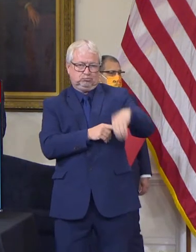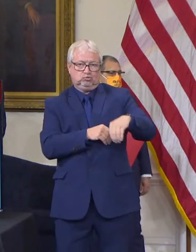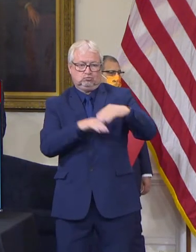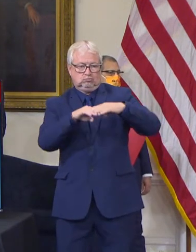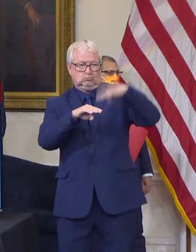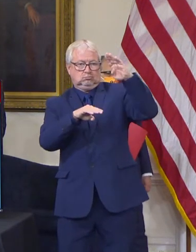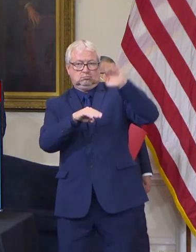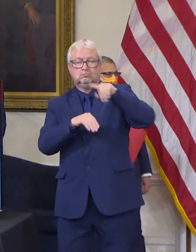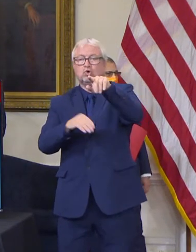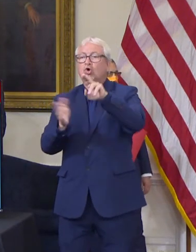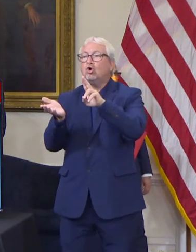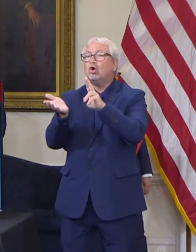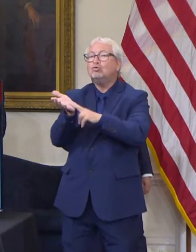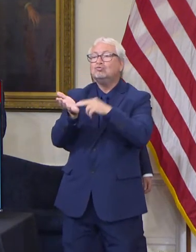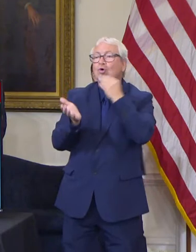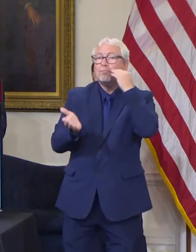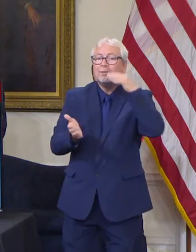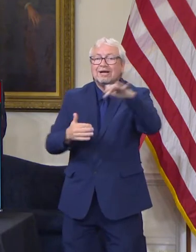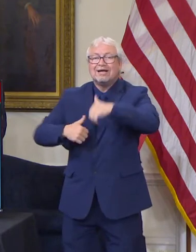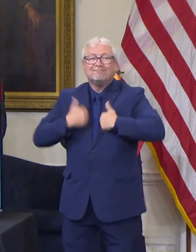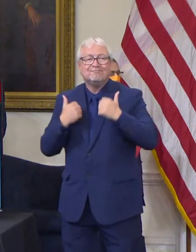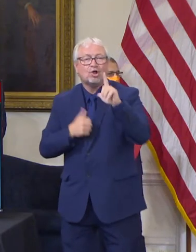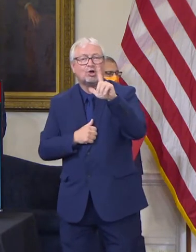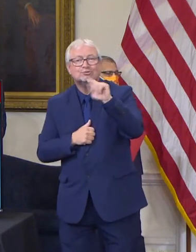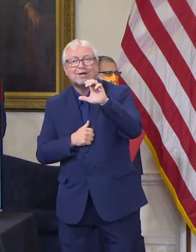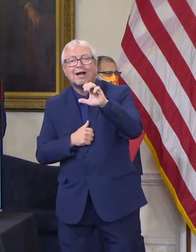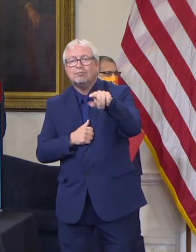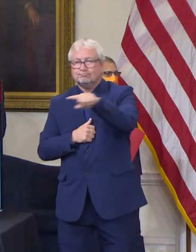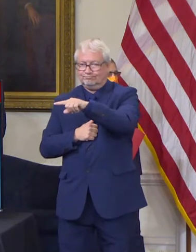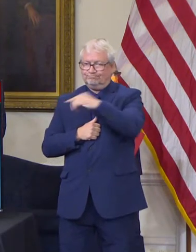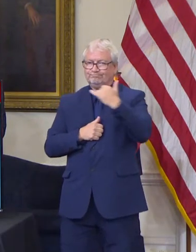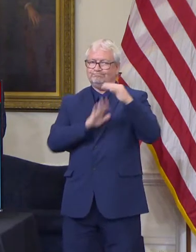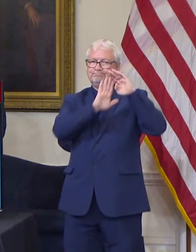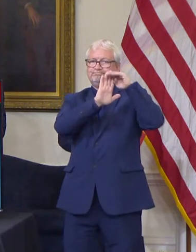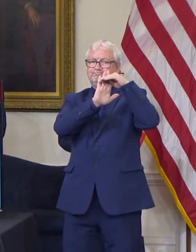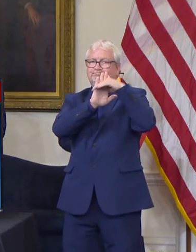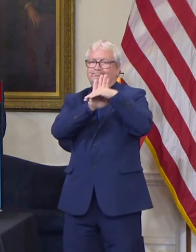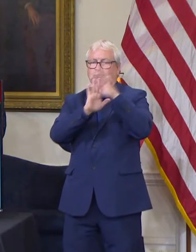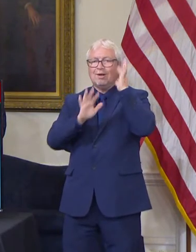the nursing home residents tested demonstrated some form of waning or